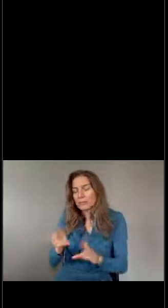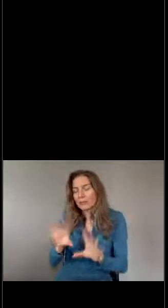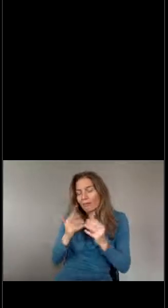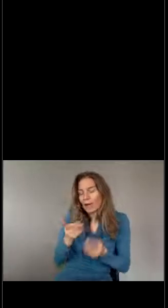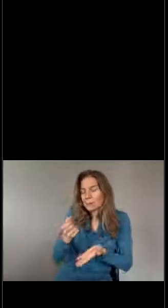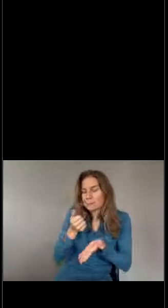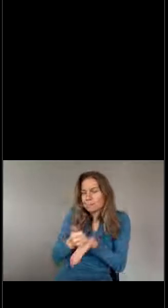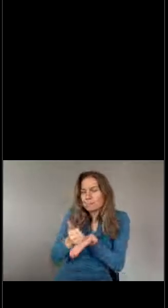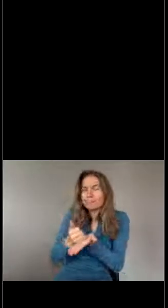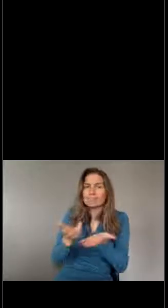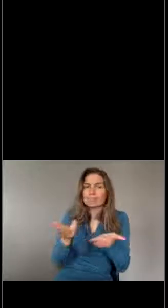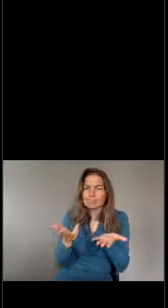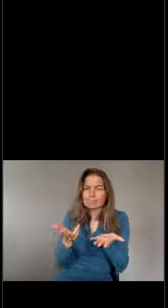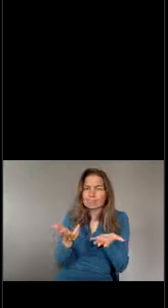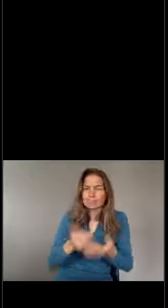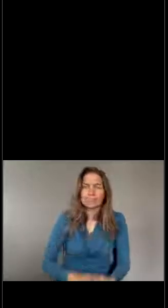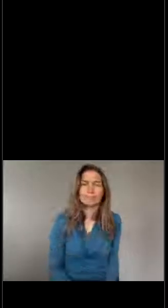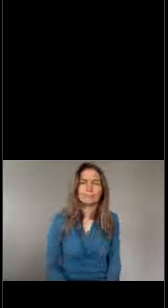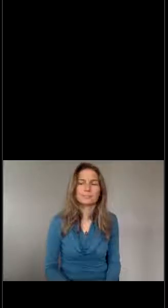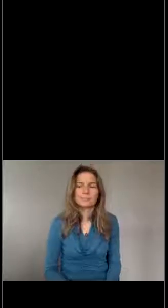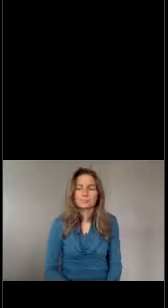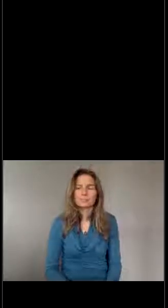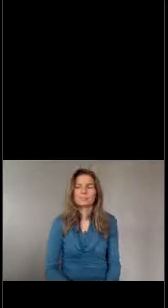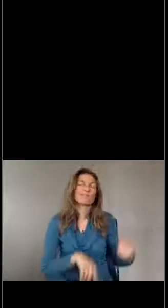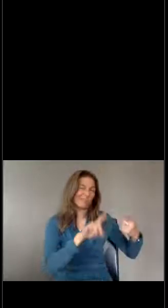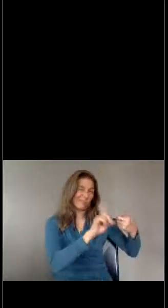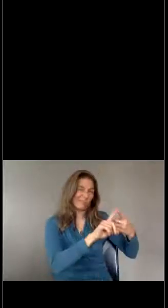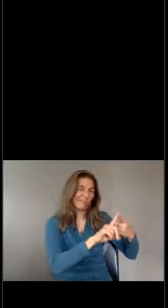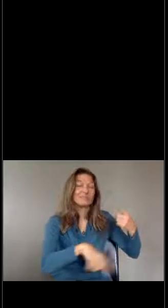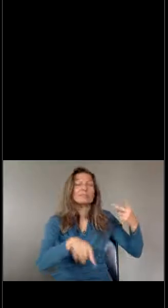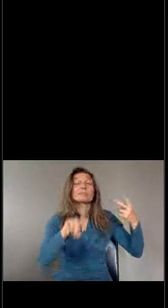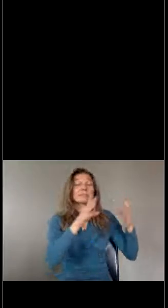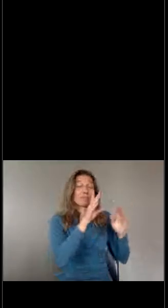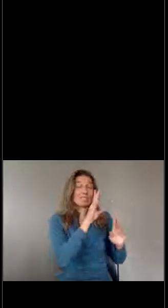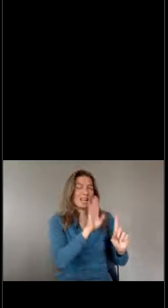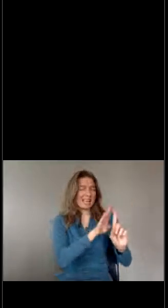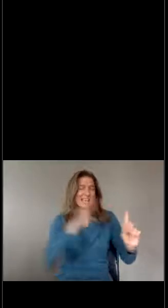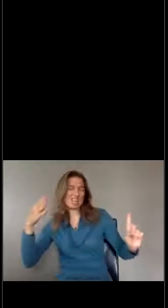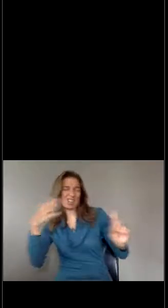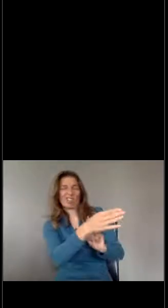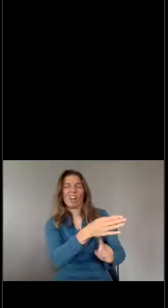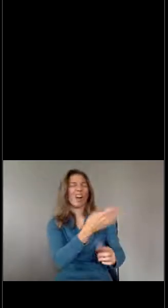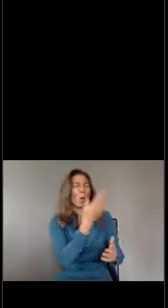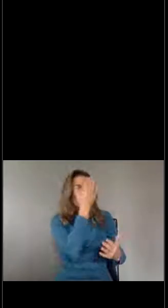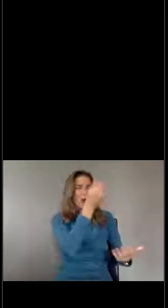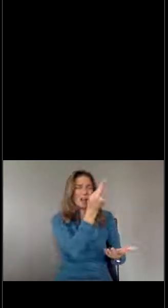Also, attention is being paid to direct costs in disability, also referred to as extra costs.